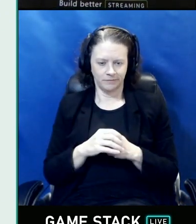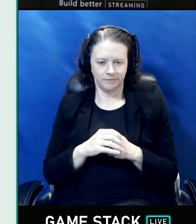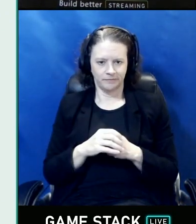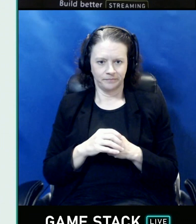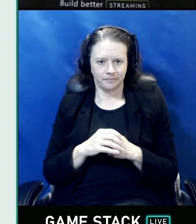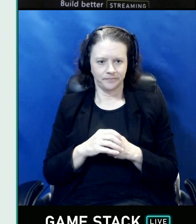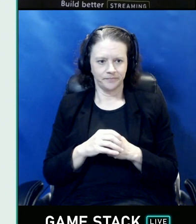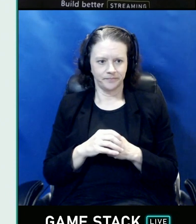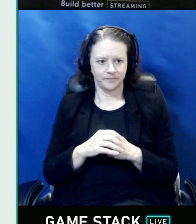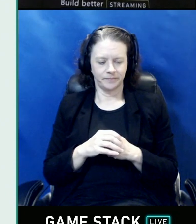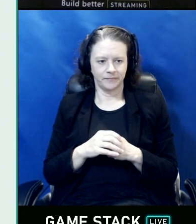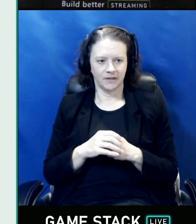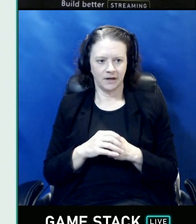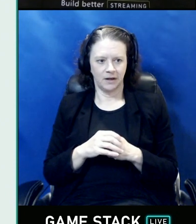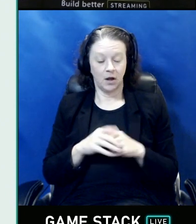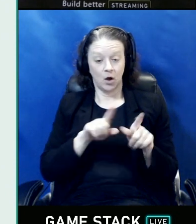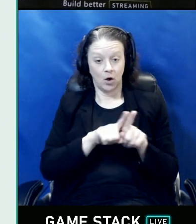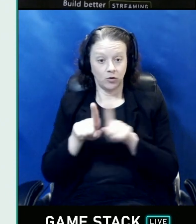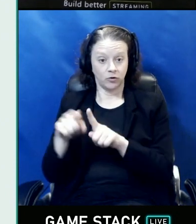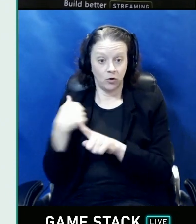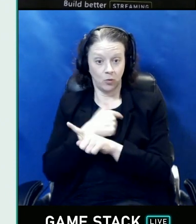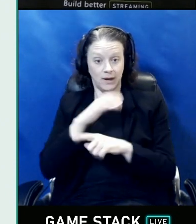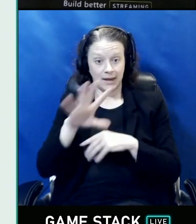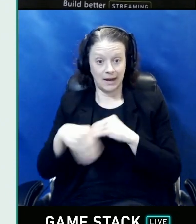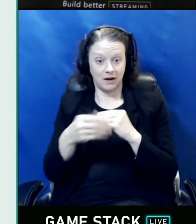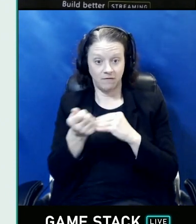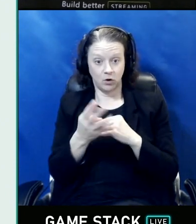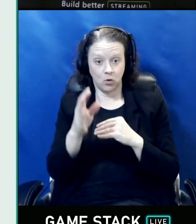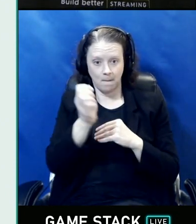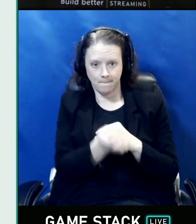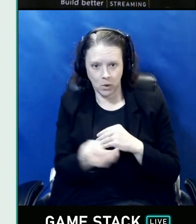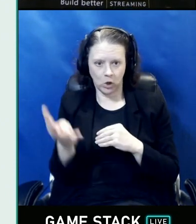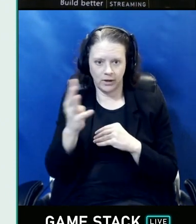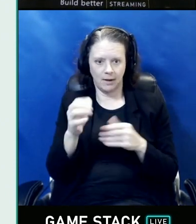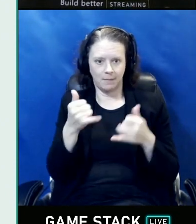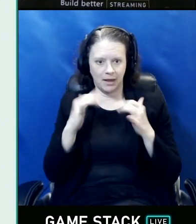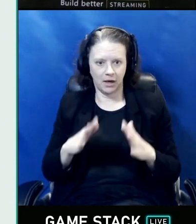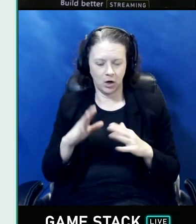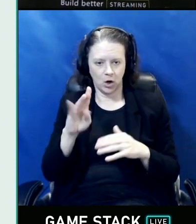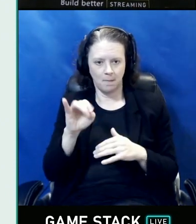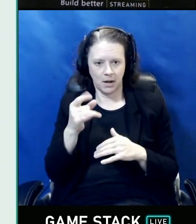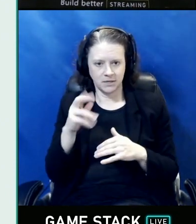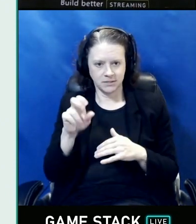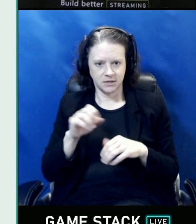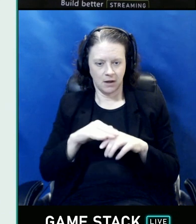We also added a couple of multiplayer buttons on the left side, and end up with a layout design that